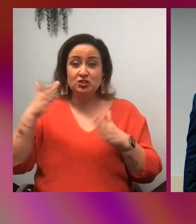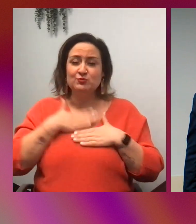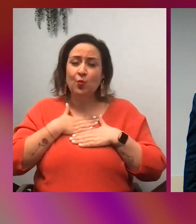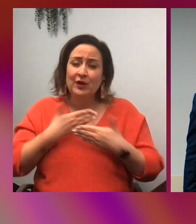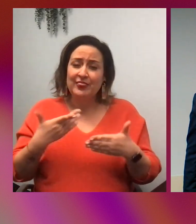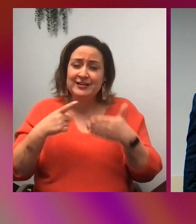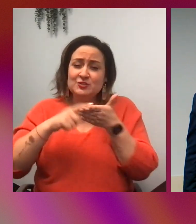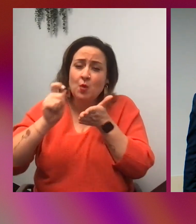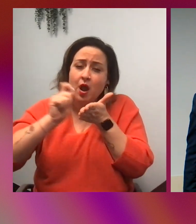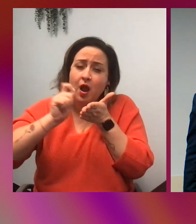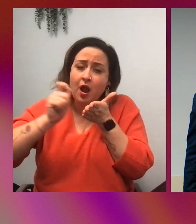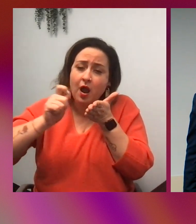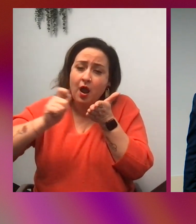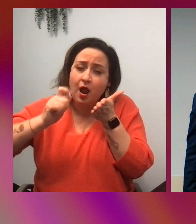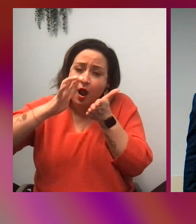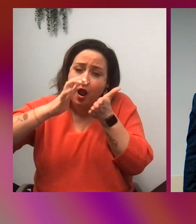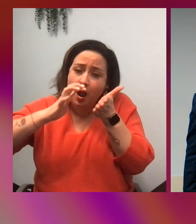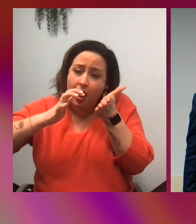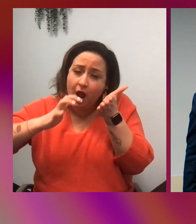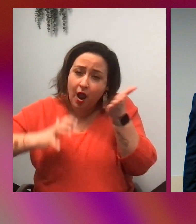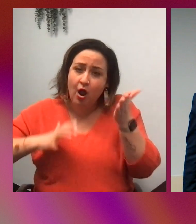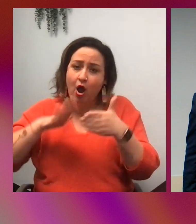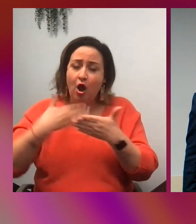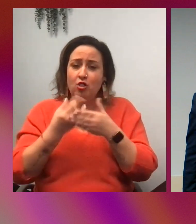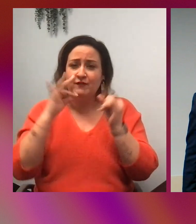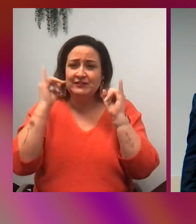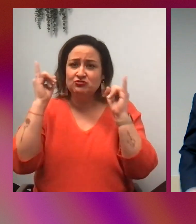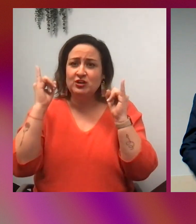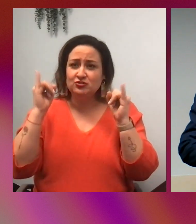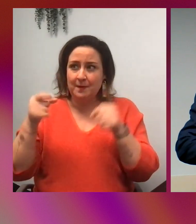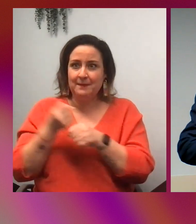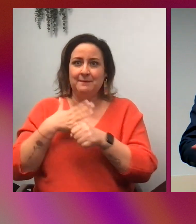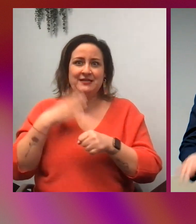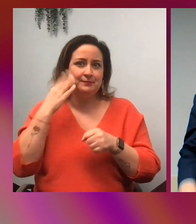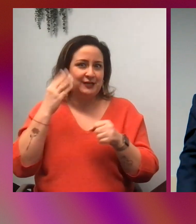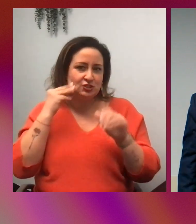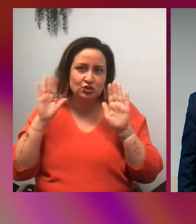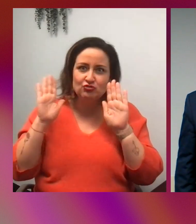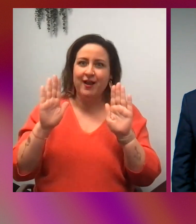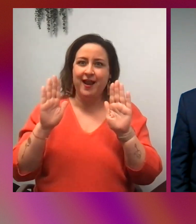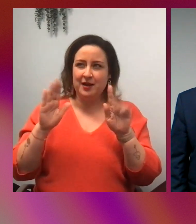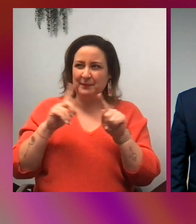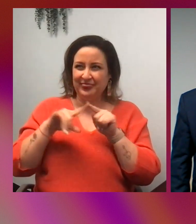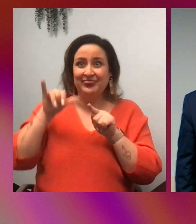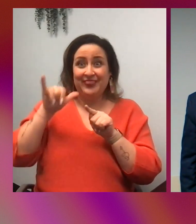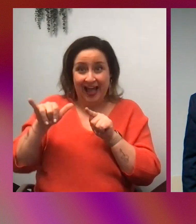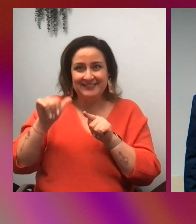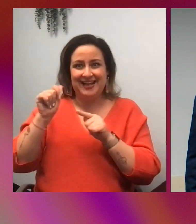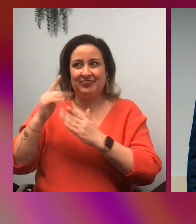willing to write down everything for me as far as the instructions and that experience was great for me,